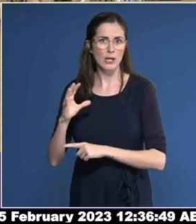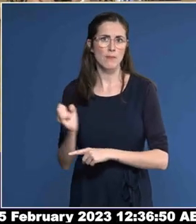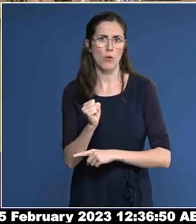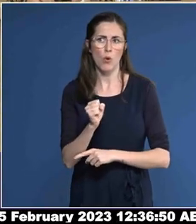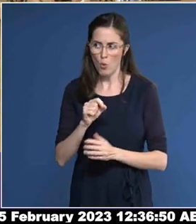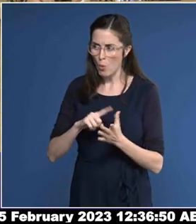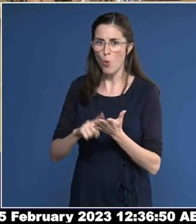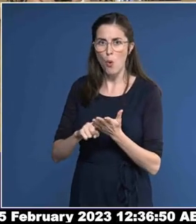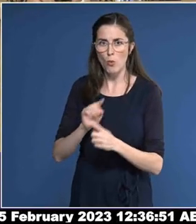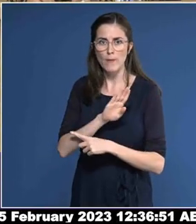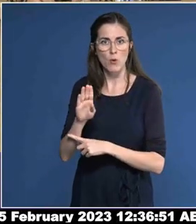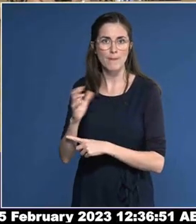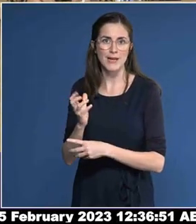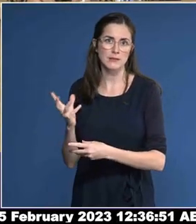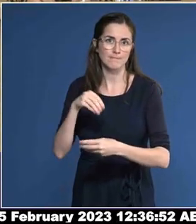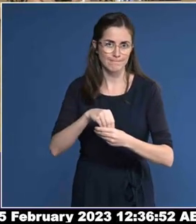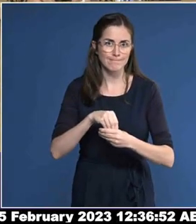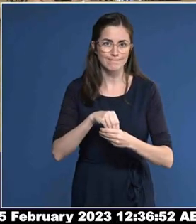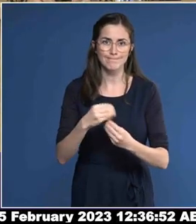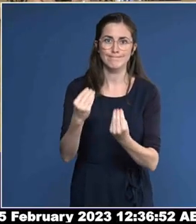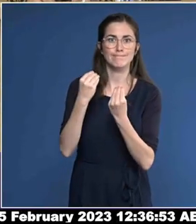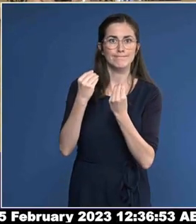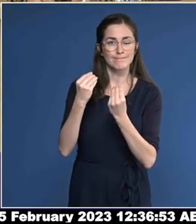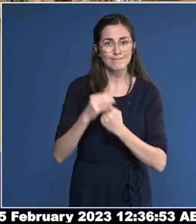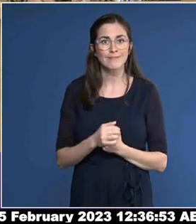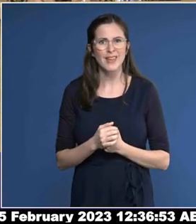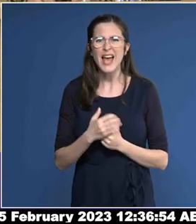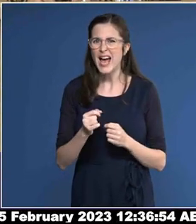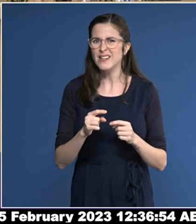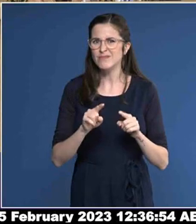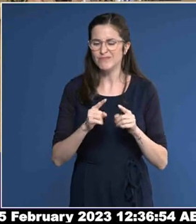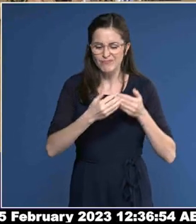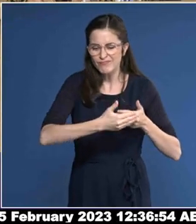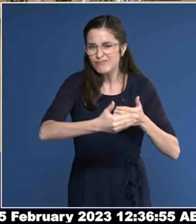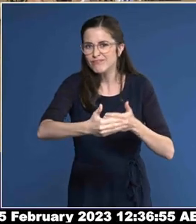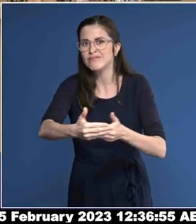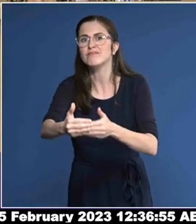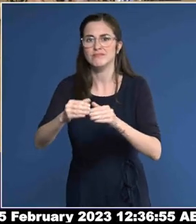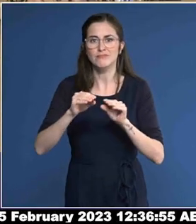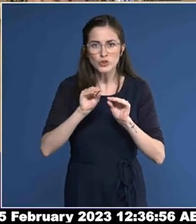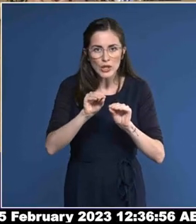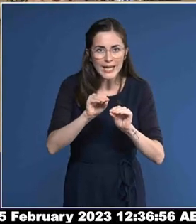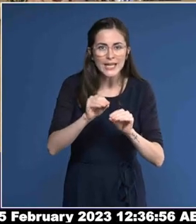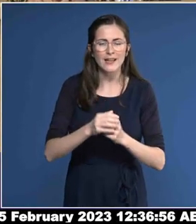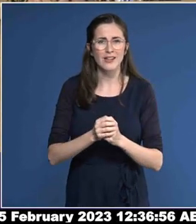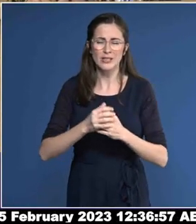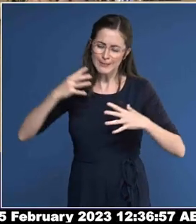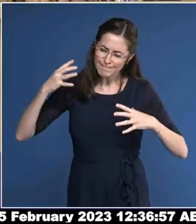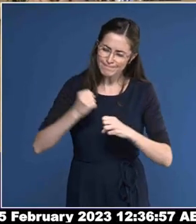of sessions. It went over a period of time and was a comprehensive overview of the human rights approach to the delivery of services.